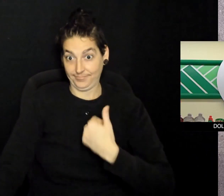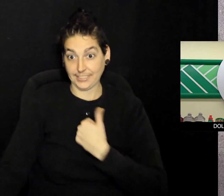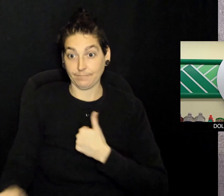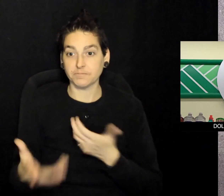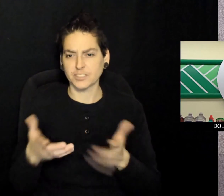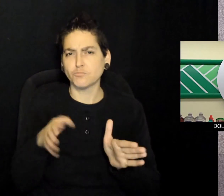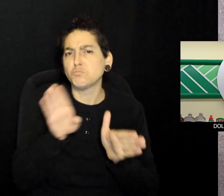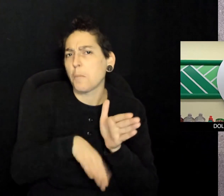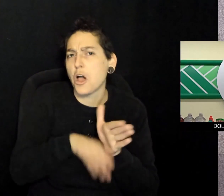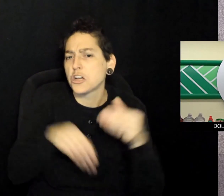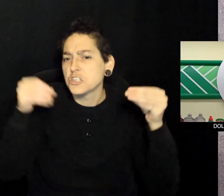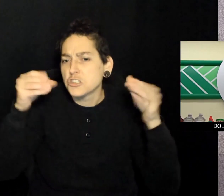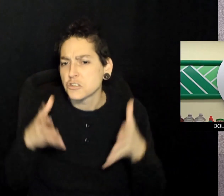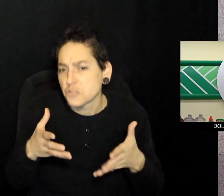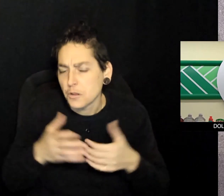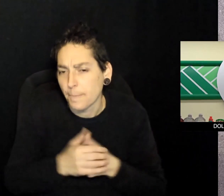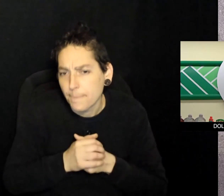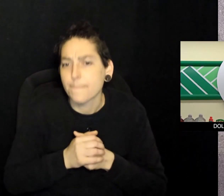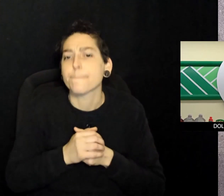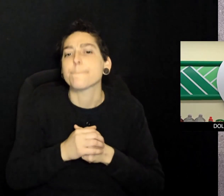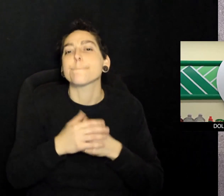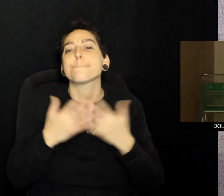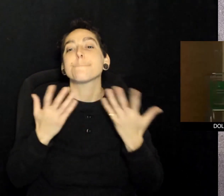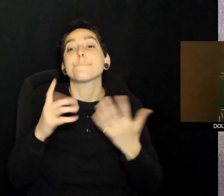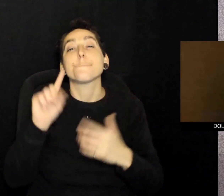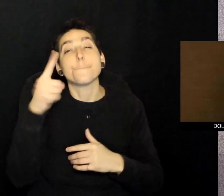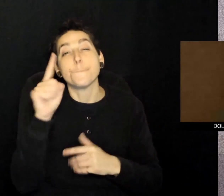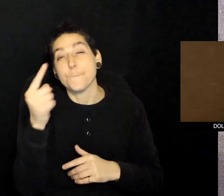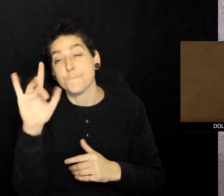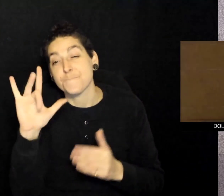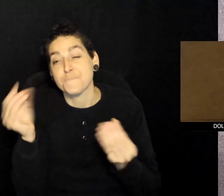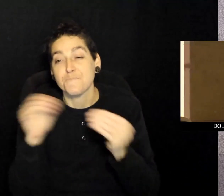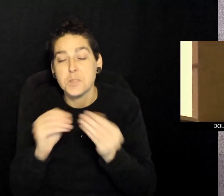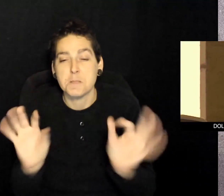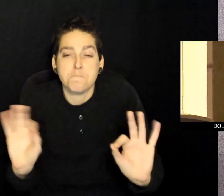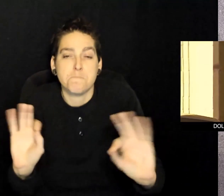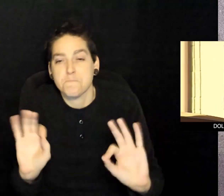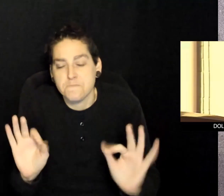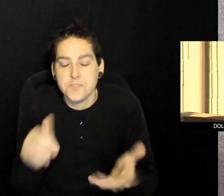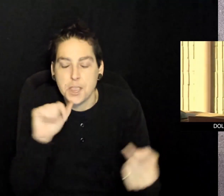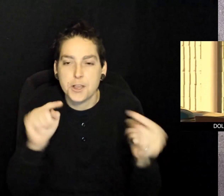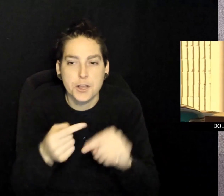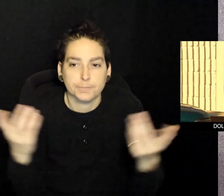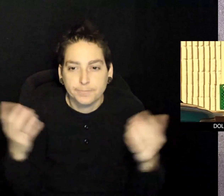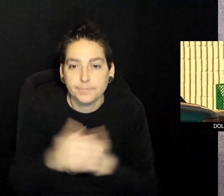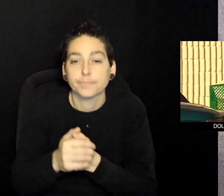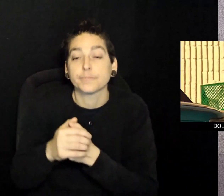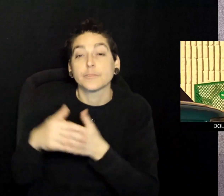introduce new items and help with freight and distribution costs as well as wage increases